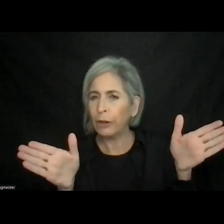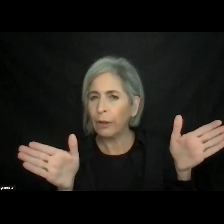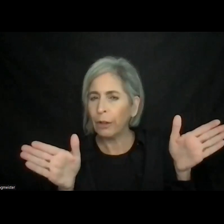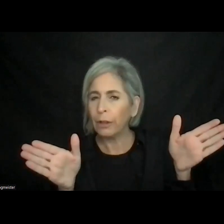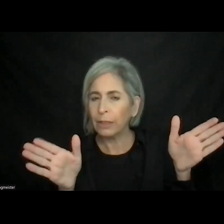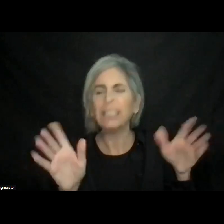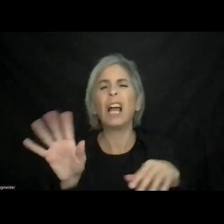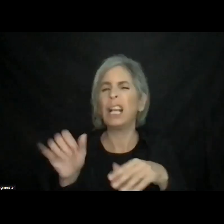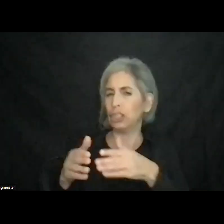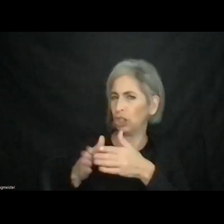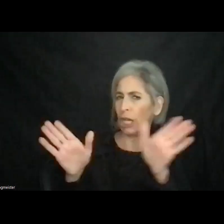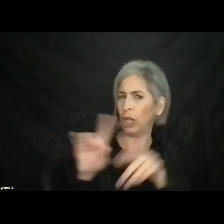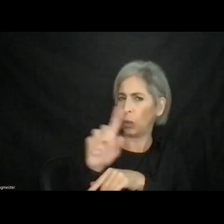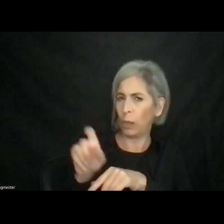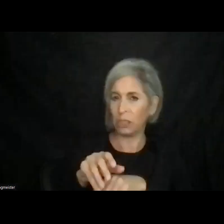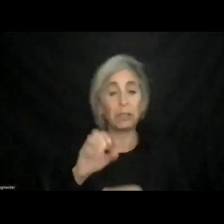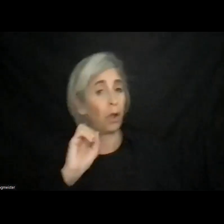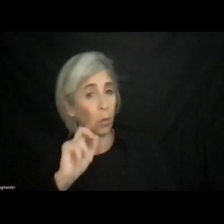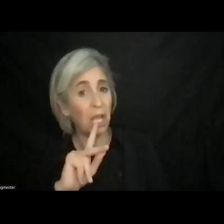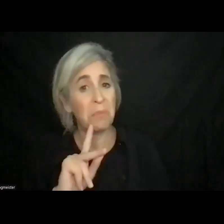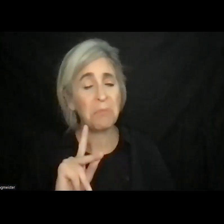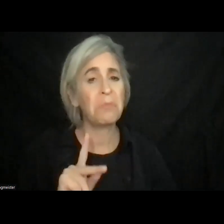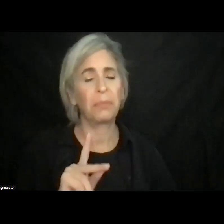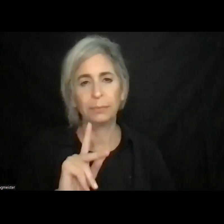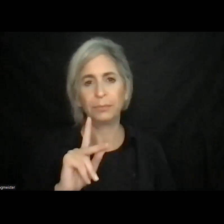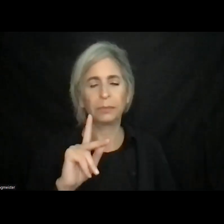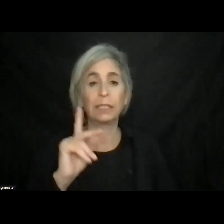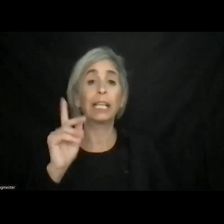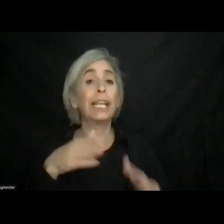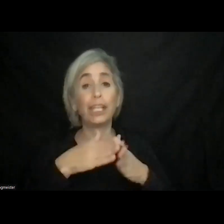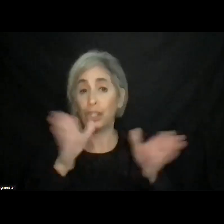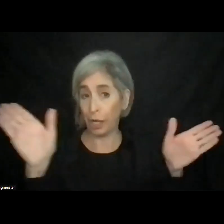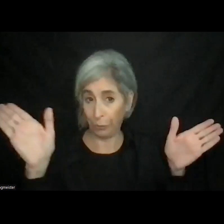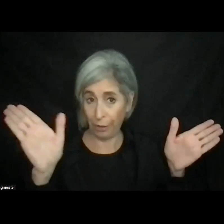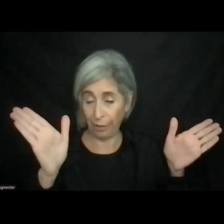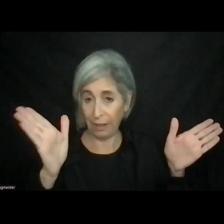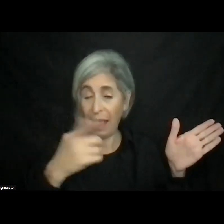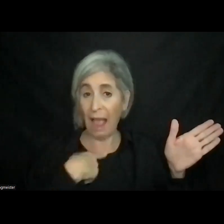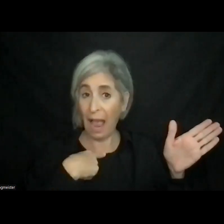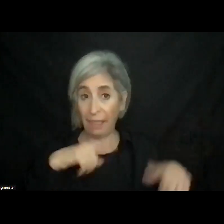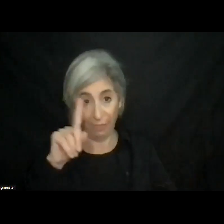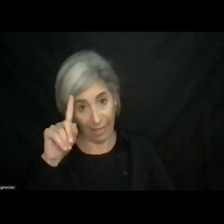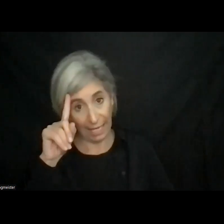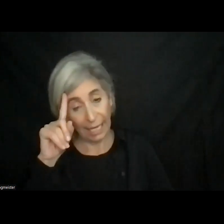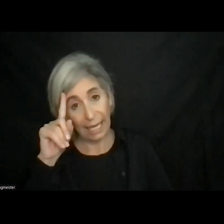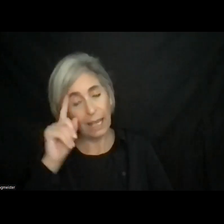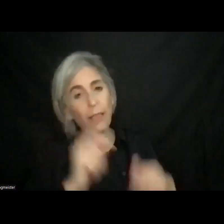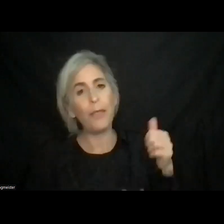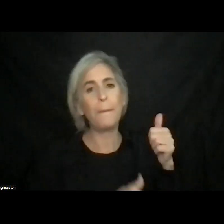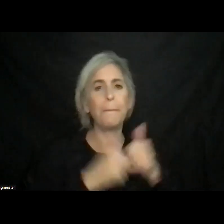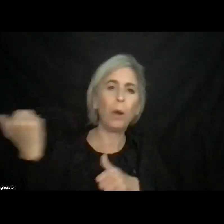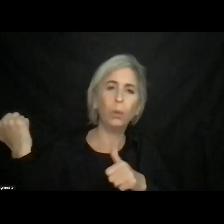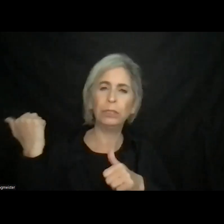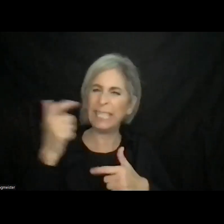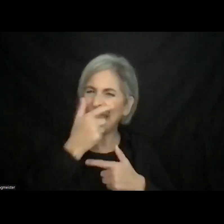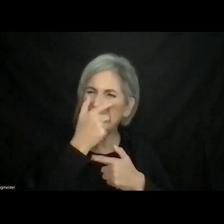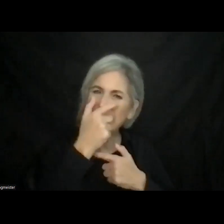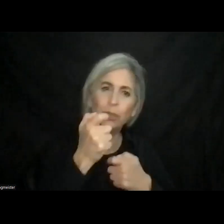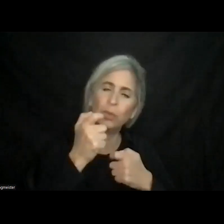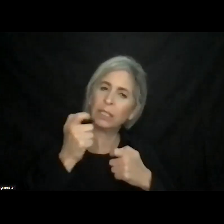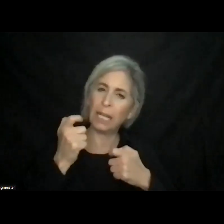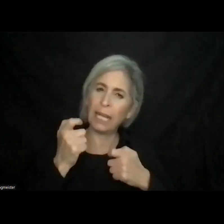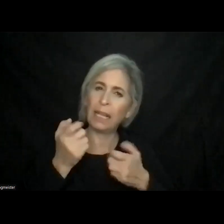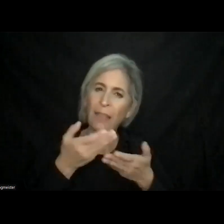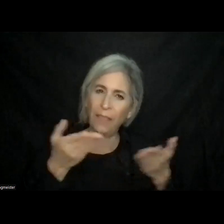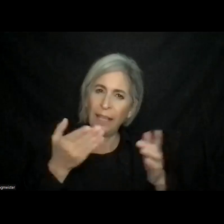Okay. In general, I think that the most interesting things from my point of view